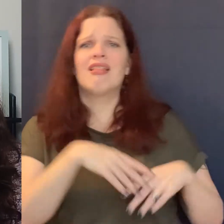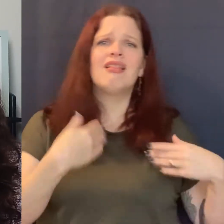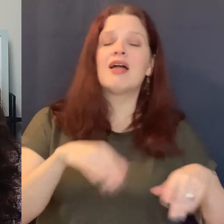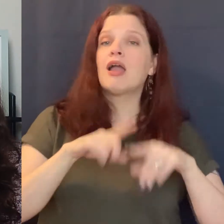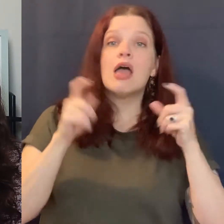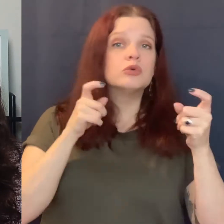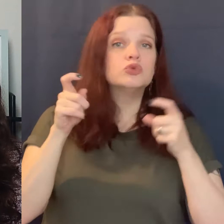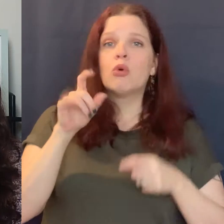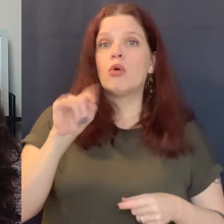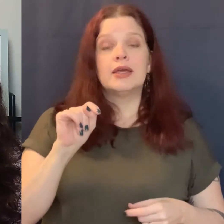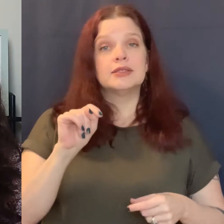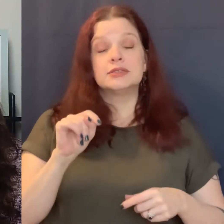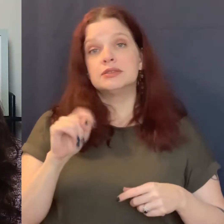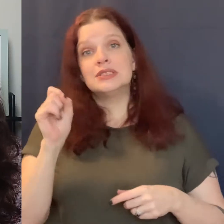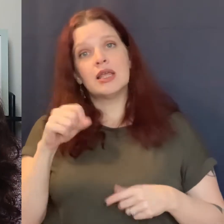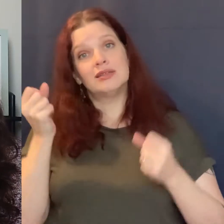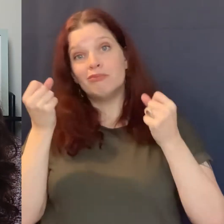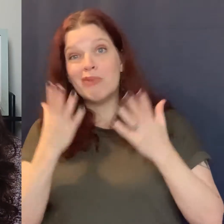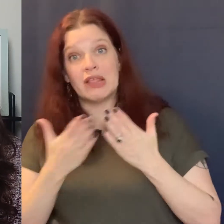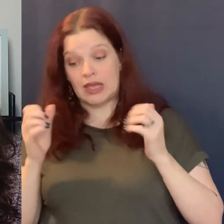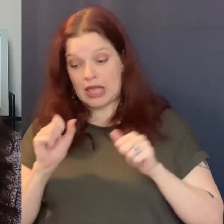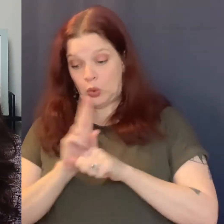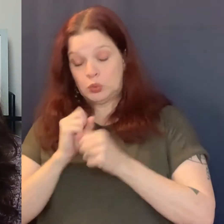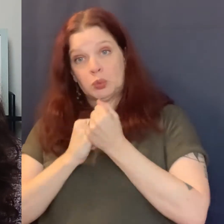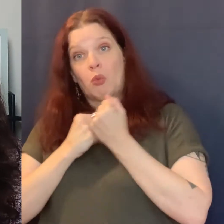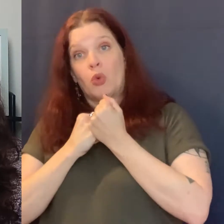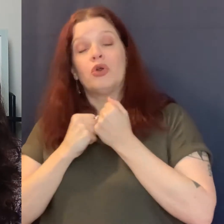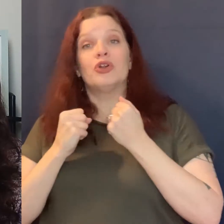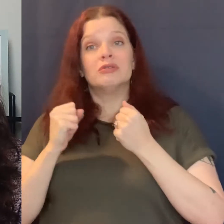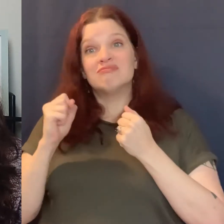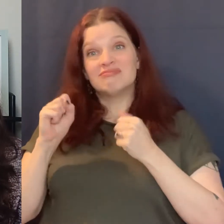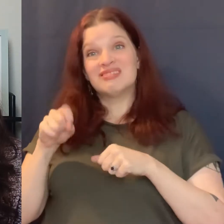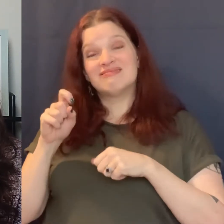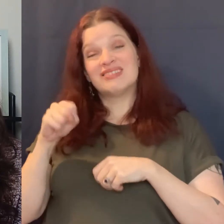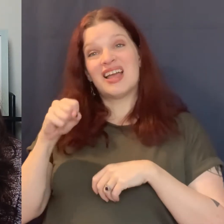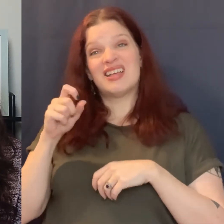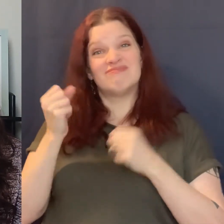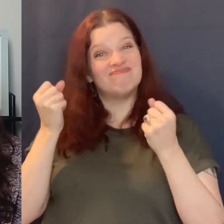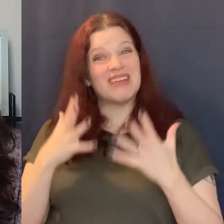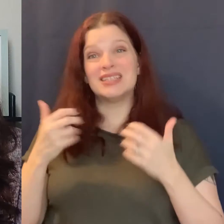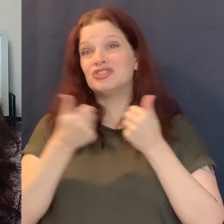outside of our control. And while there are tons of things that we could use support and help in in the world, there are lots of things that